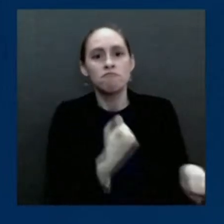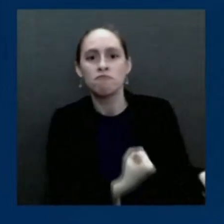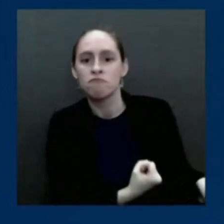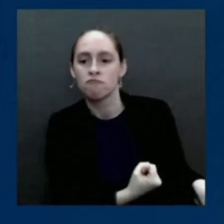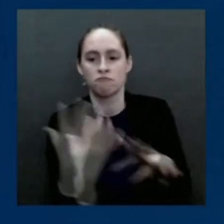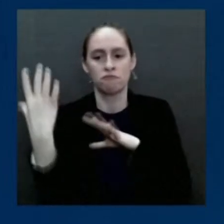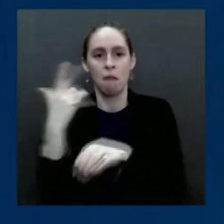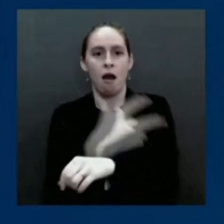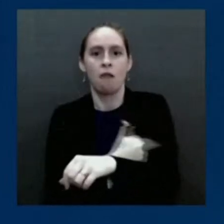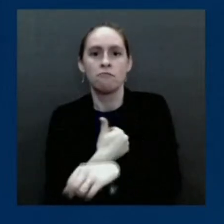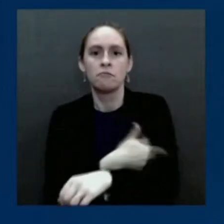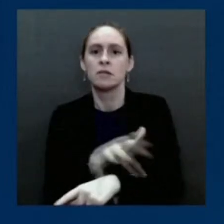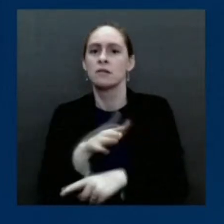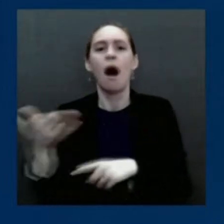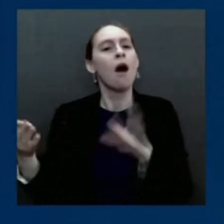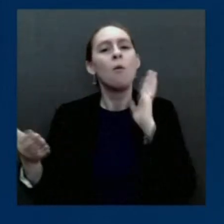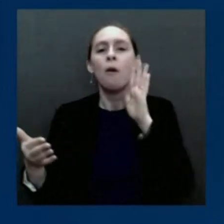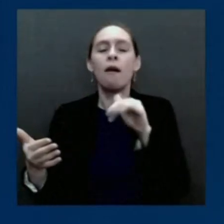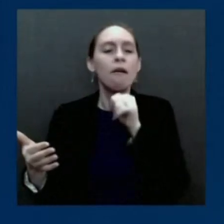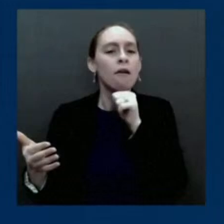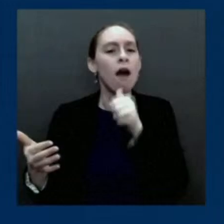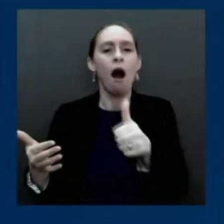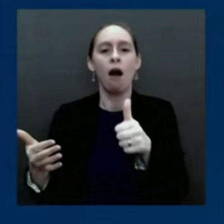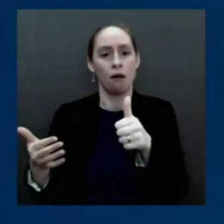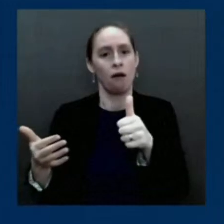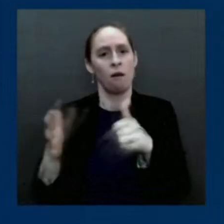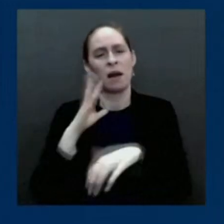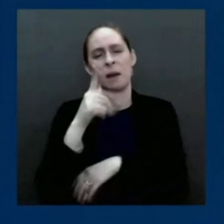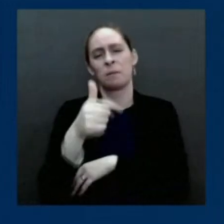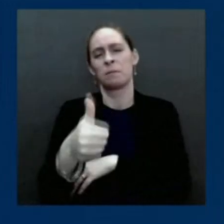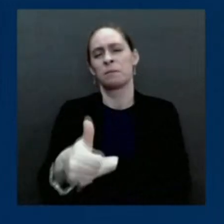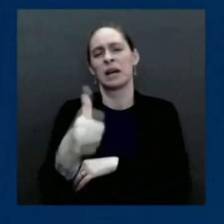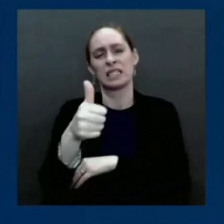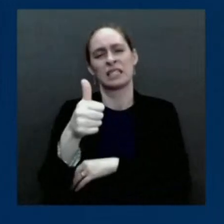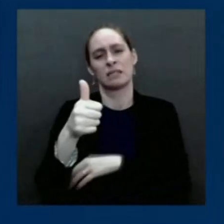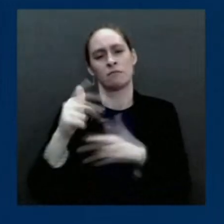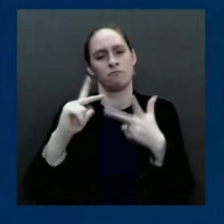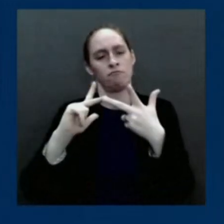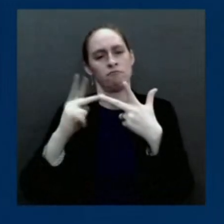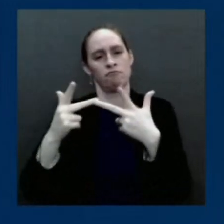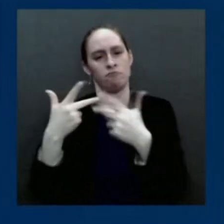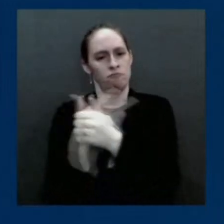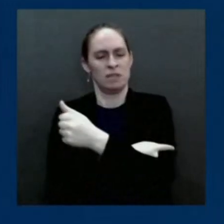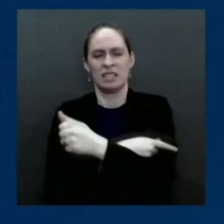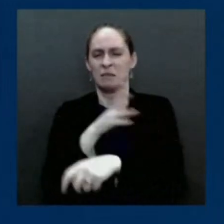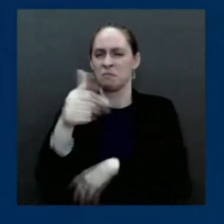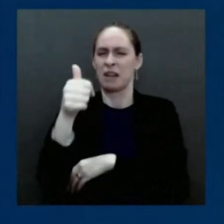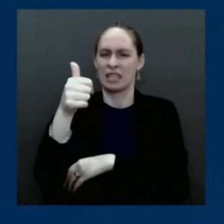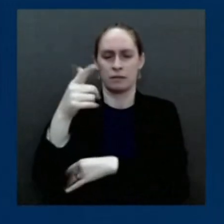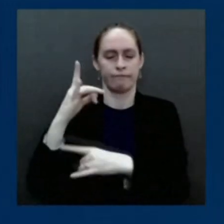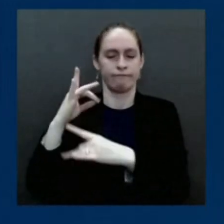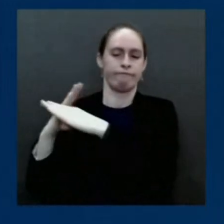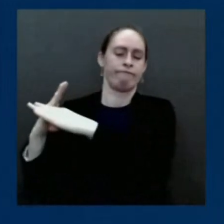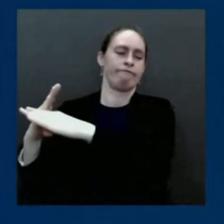THAT DEGREE OF PROTECTION TO A LEVEL THAT IS APPROXIMATELY